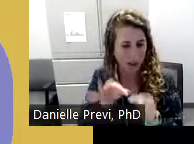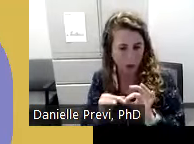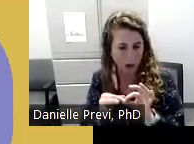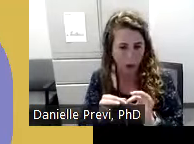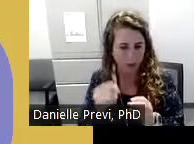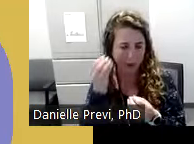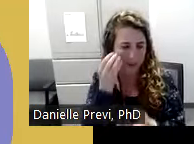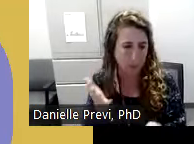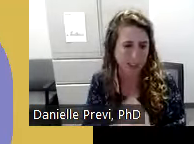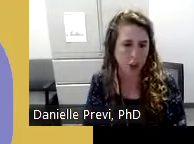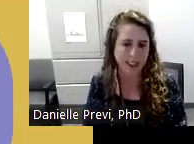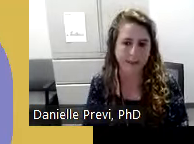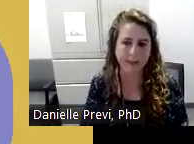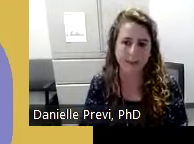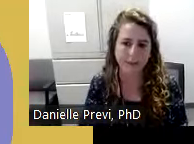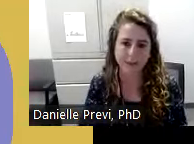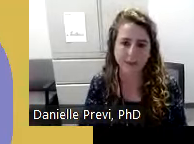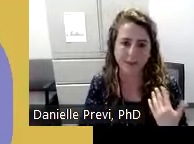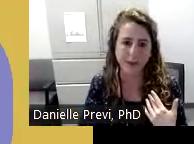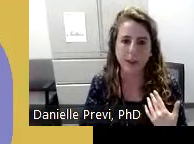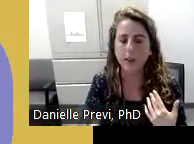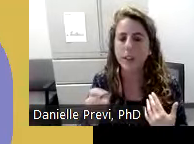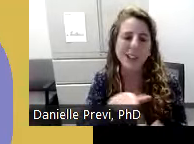So really, we have to be very careful about how we're interpreting this data.